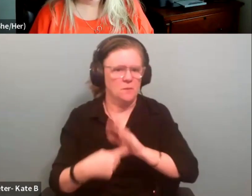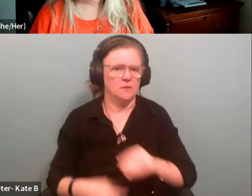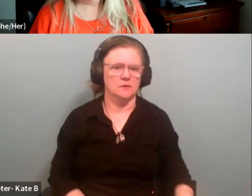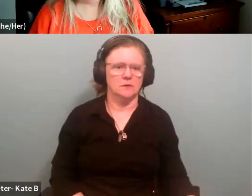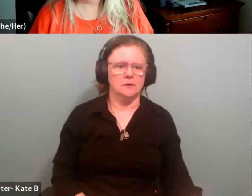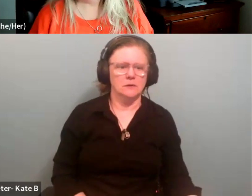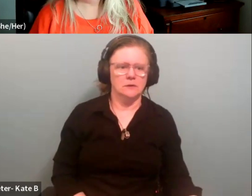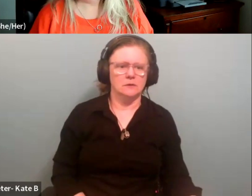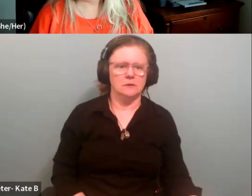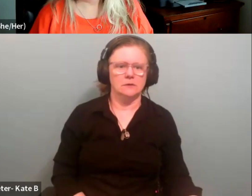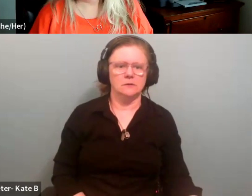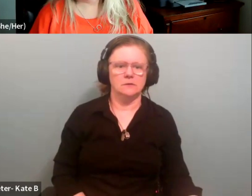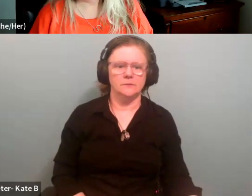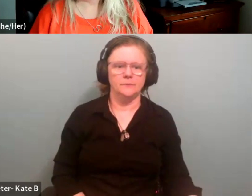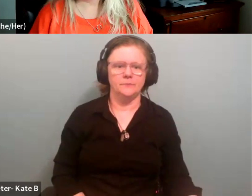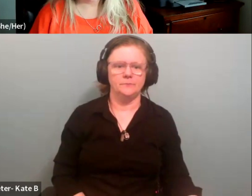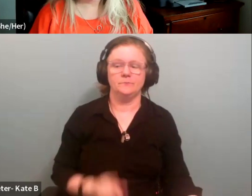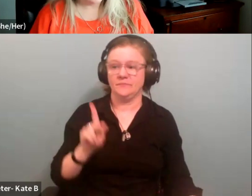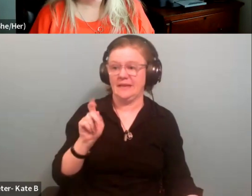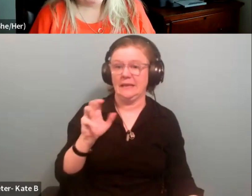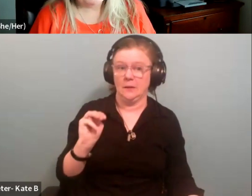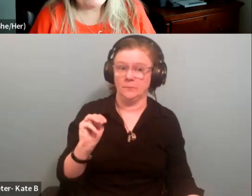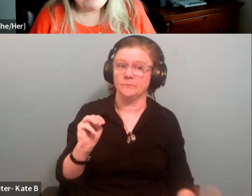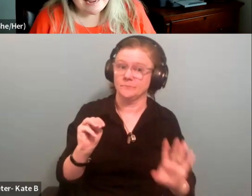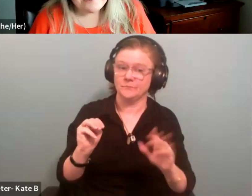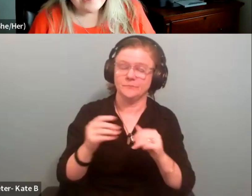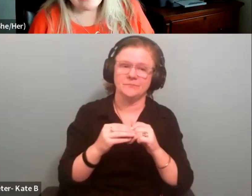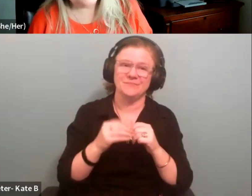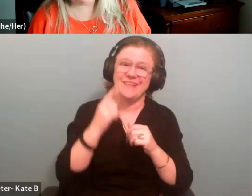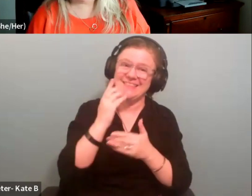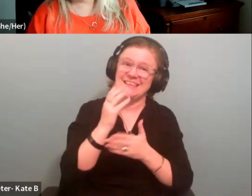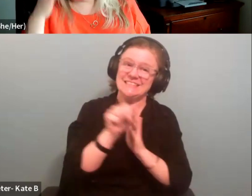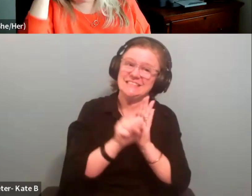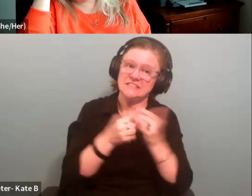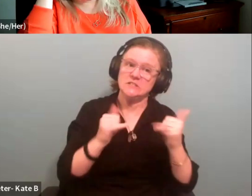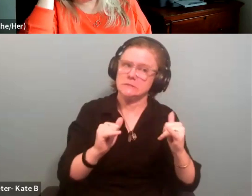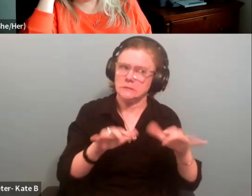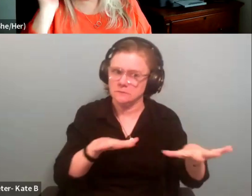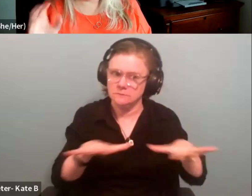Kim Estep: Well, I think that, you know, states are still trying to figure some of it out. I think that there are states